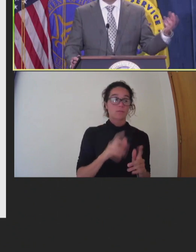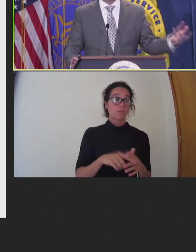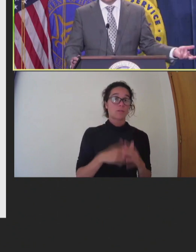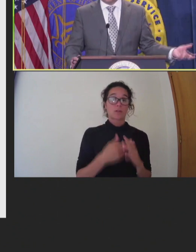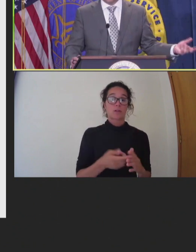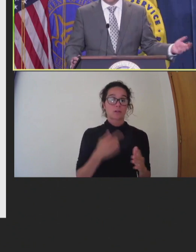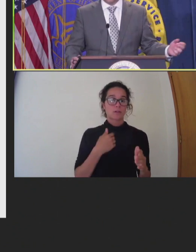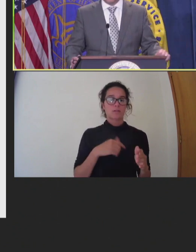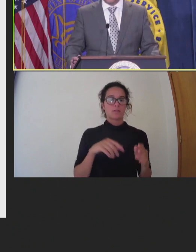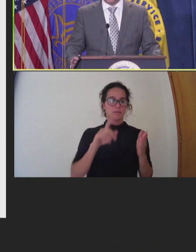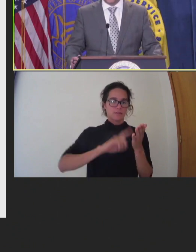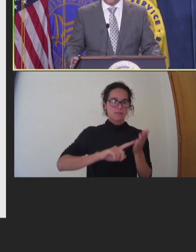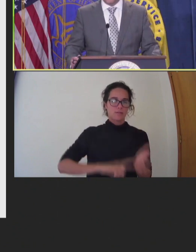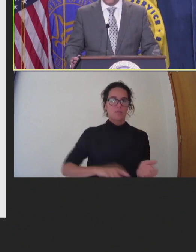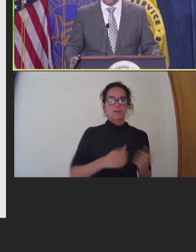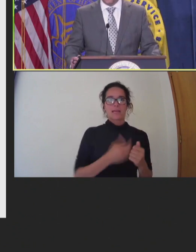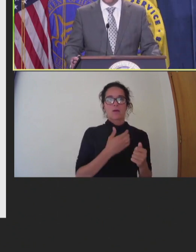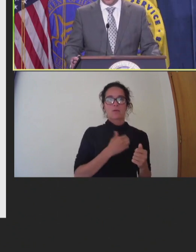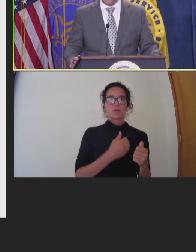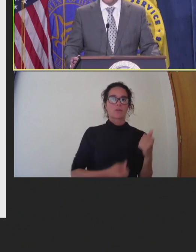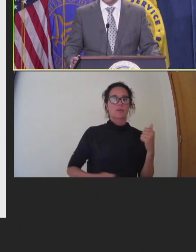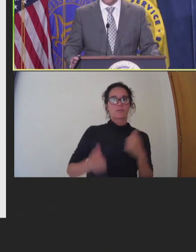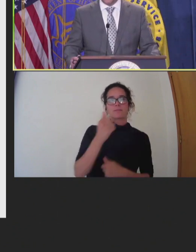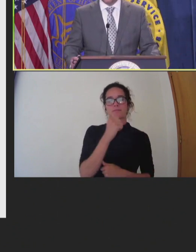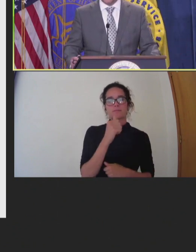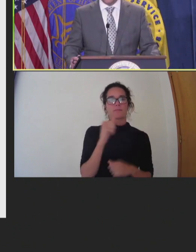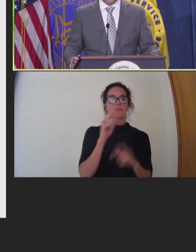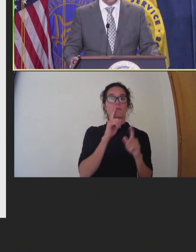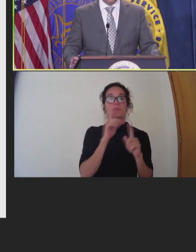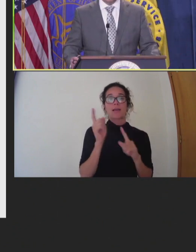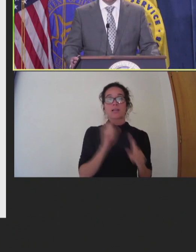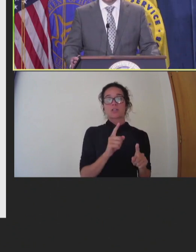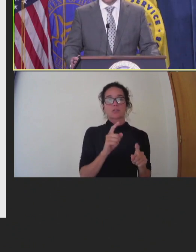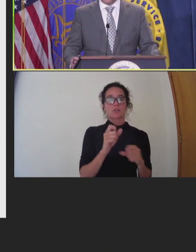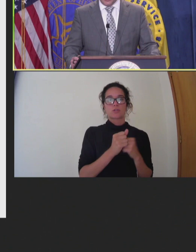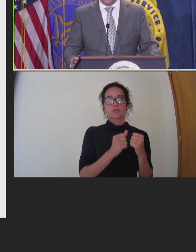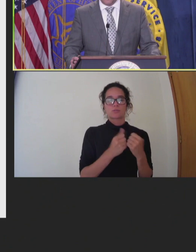very familiar with this because this was how we did COVID. So, we learned a lot. The health